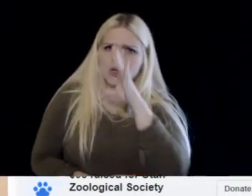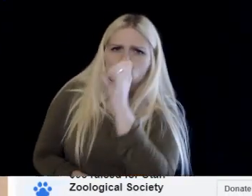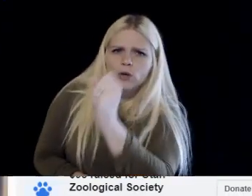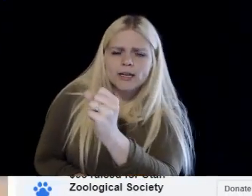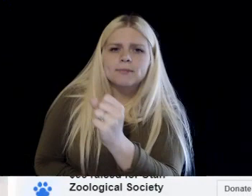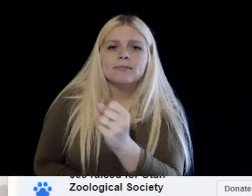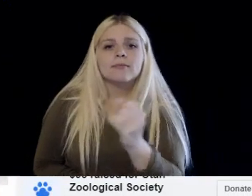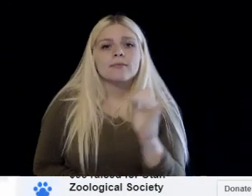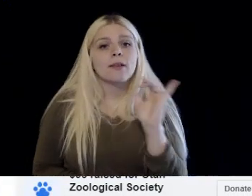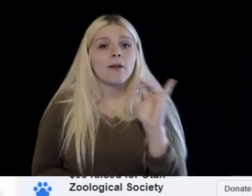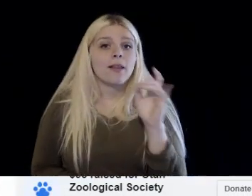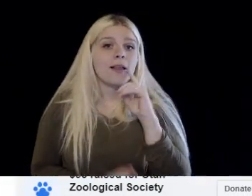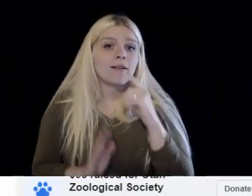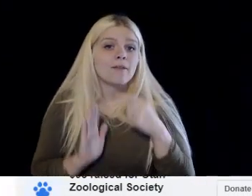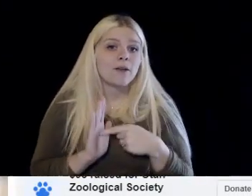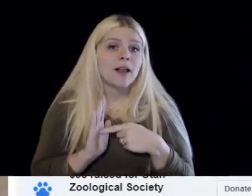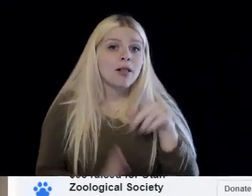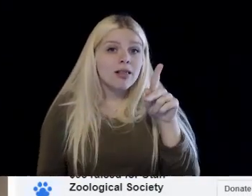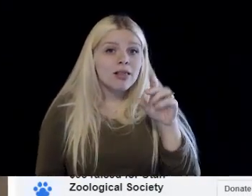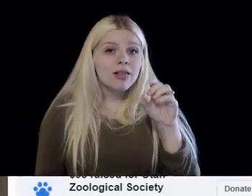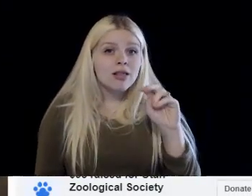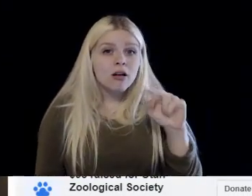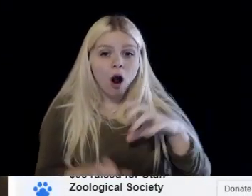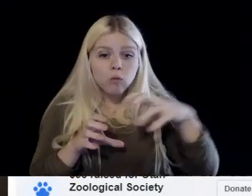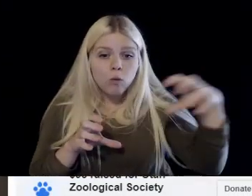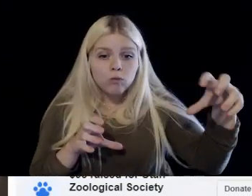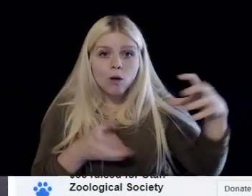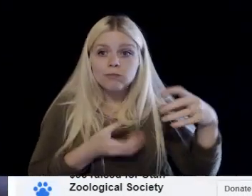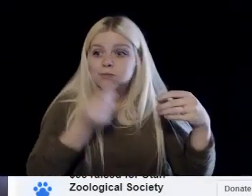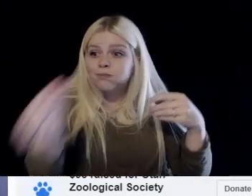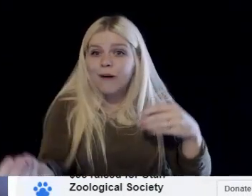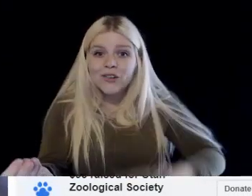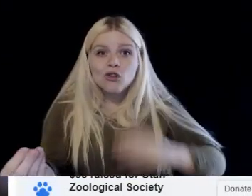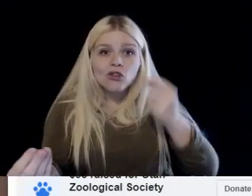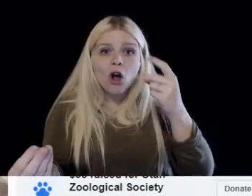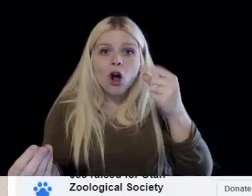when you give a Kong to your dog, that's enrichment for your dog.